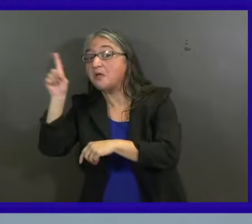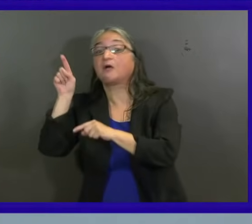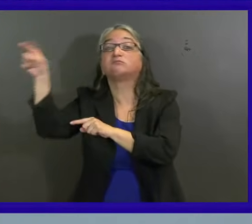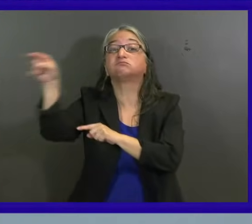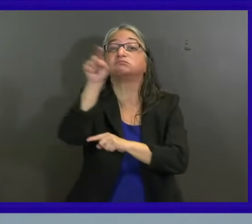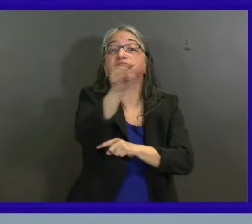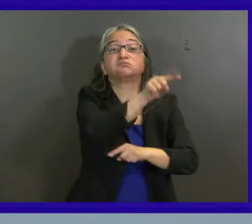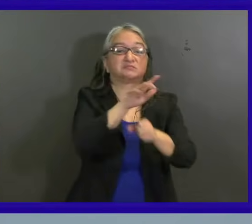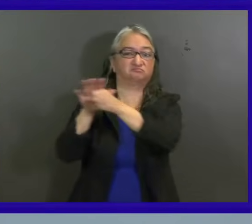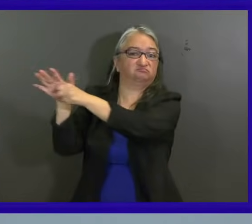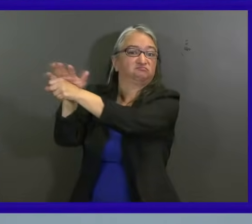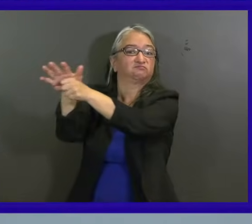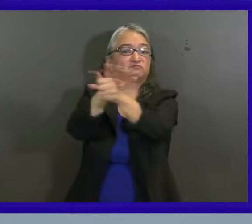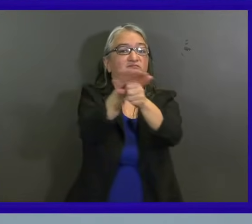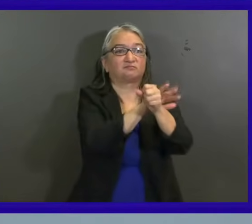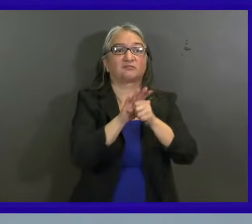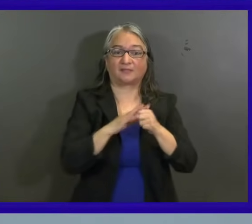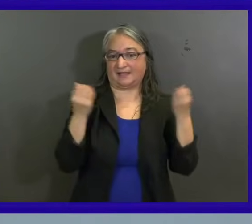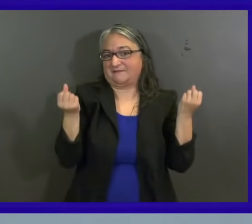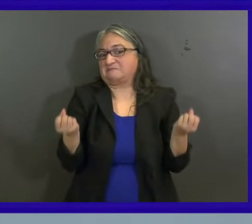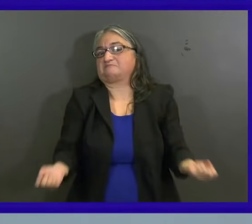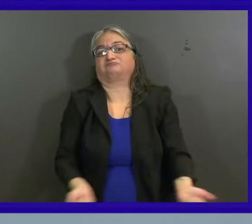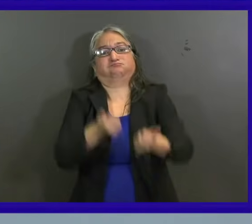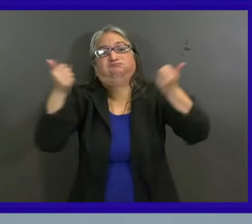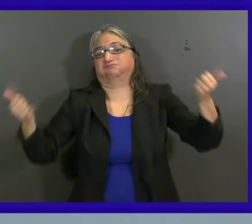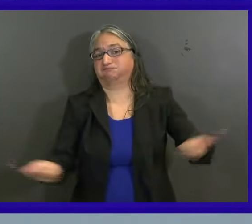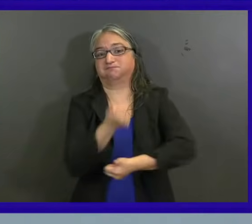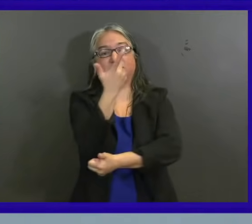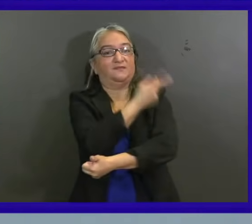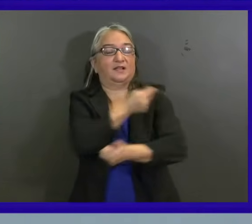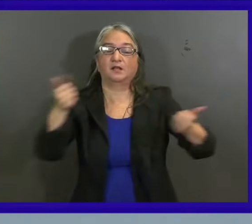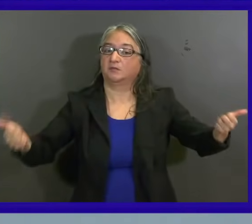this tool will show you the pharmacy or clinic locations where doses are available